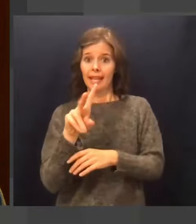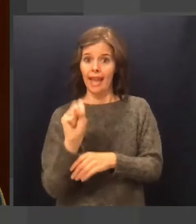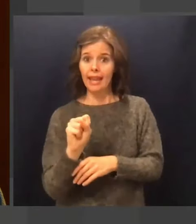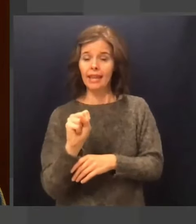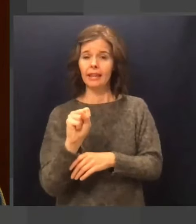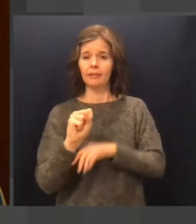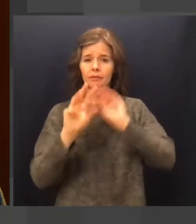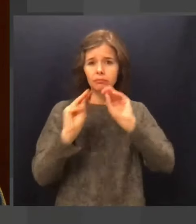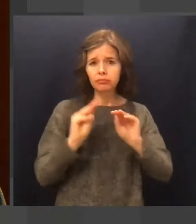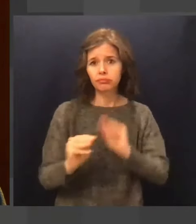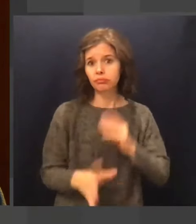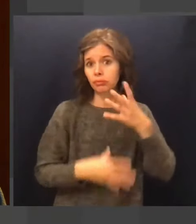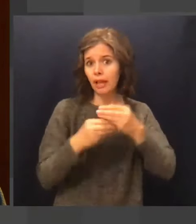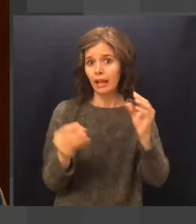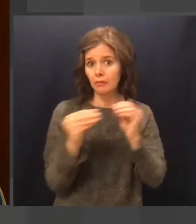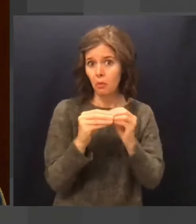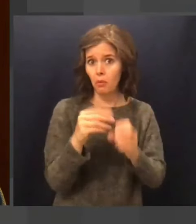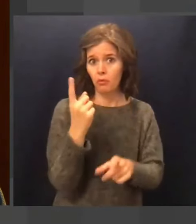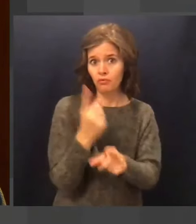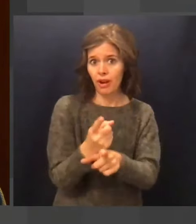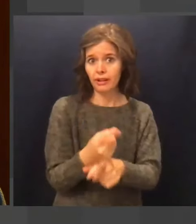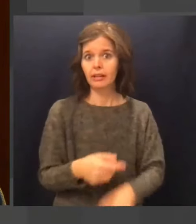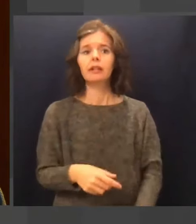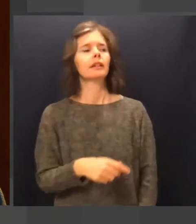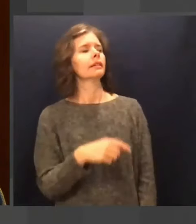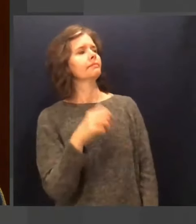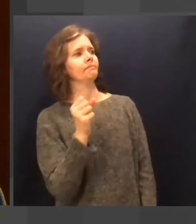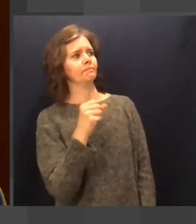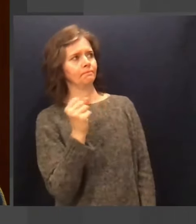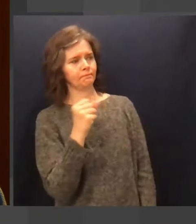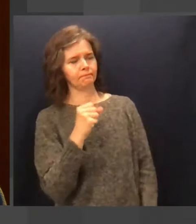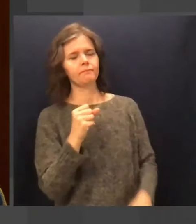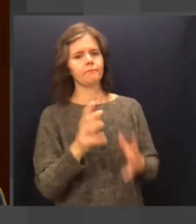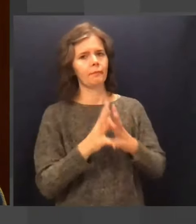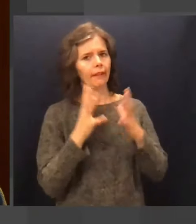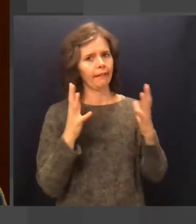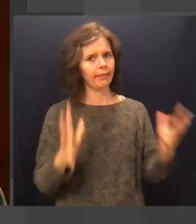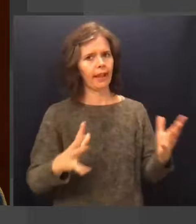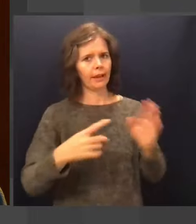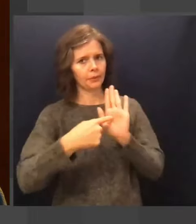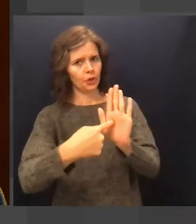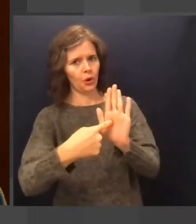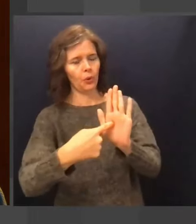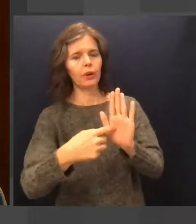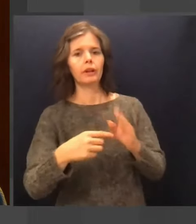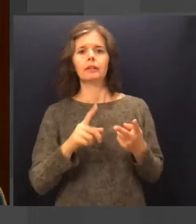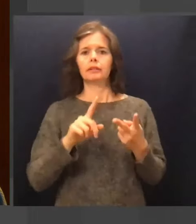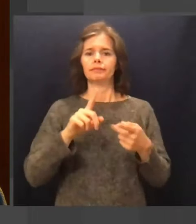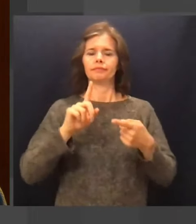YES. THERE ARE EVEN MORE THINGS TO SHOW.